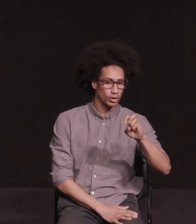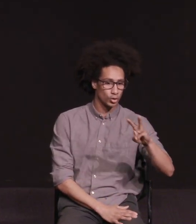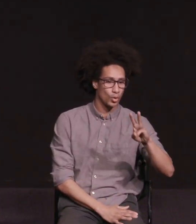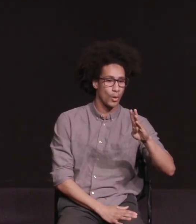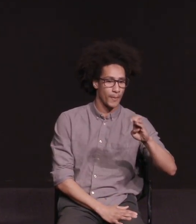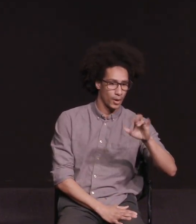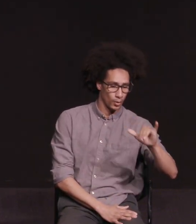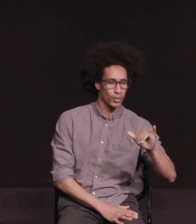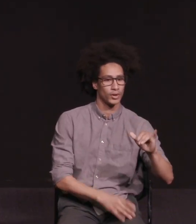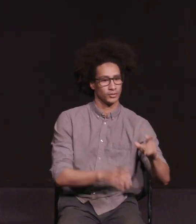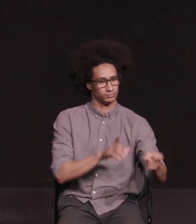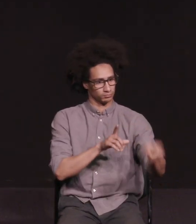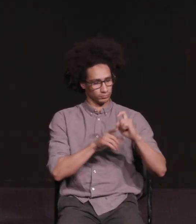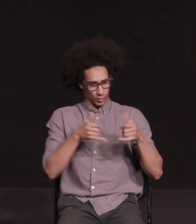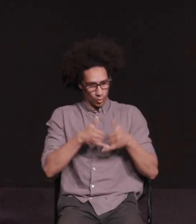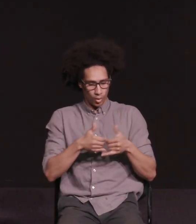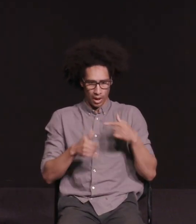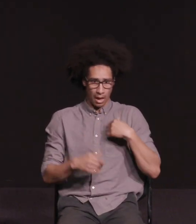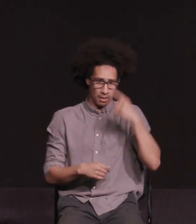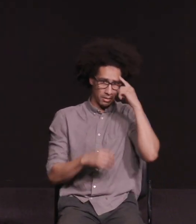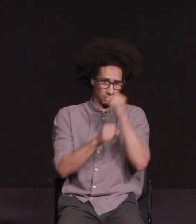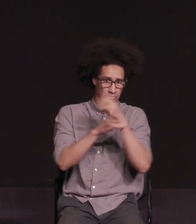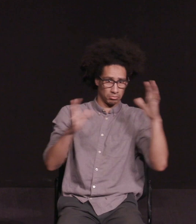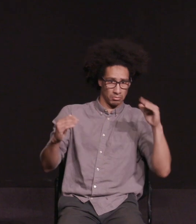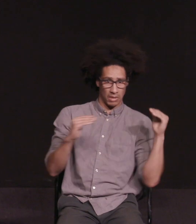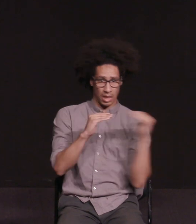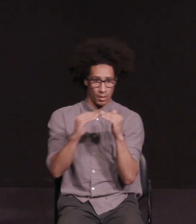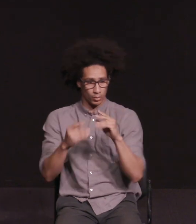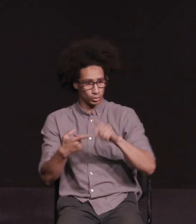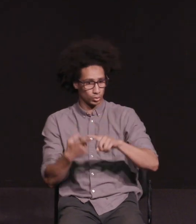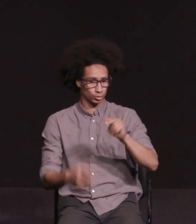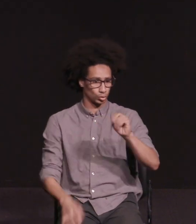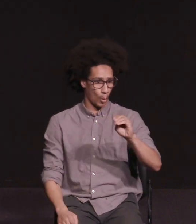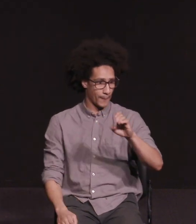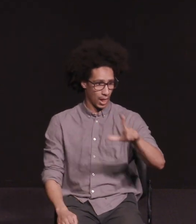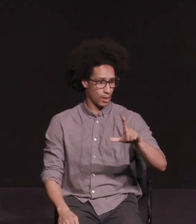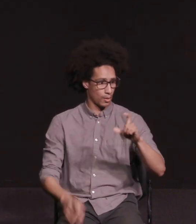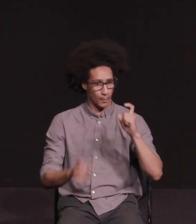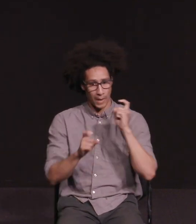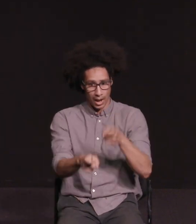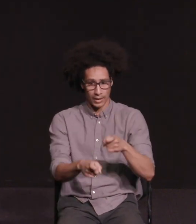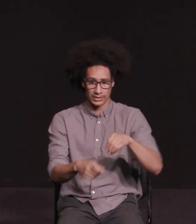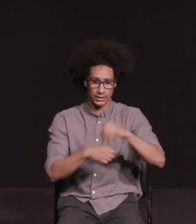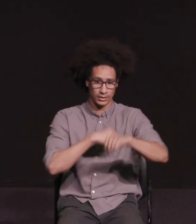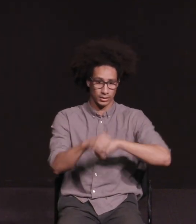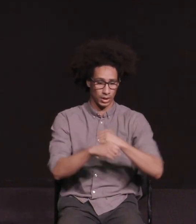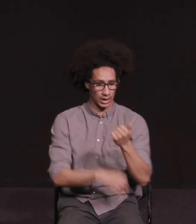in my estimation, in 1975. It set a course for major recognition of